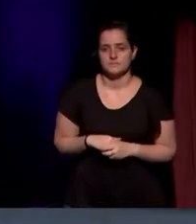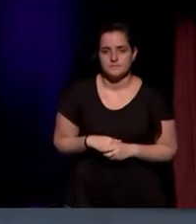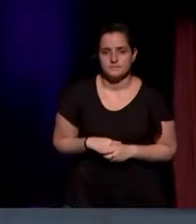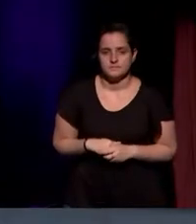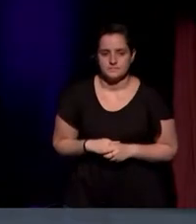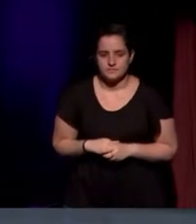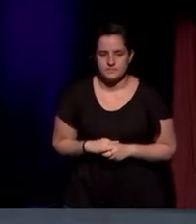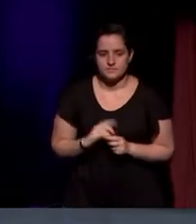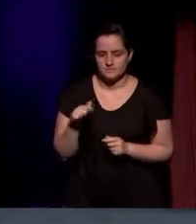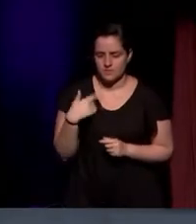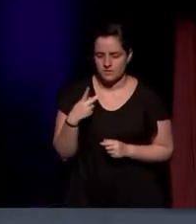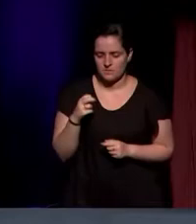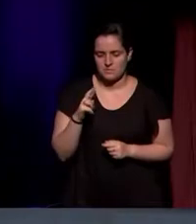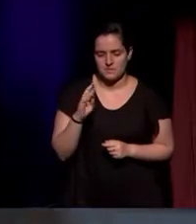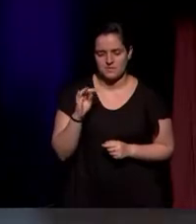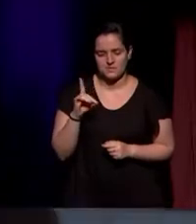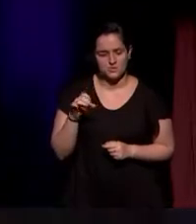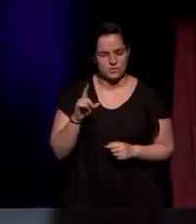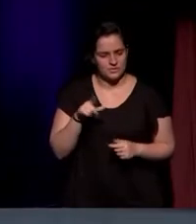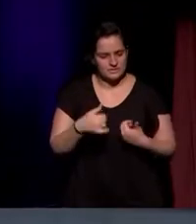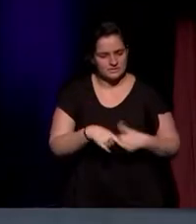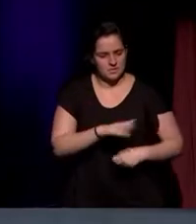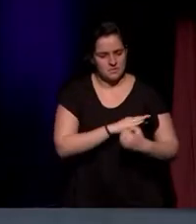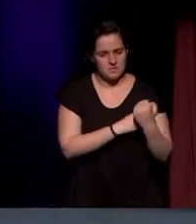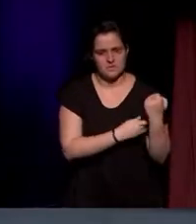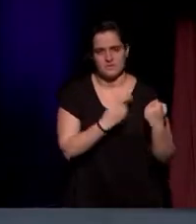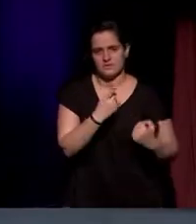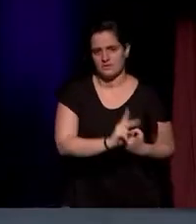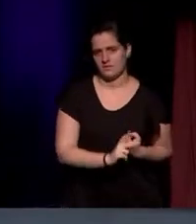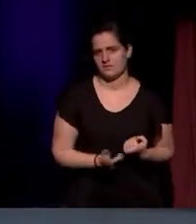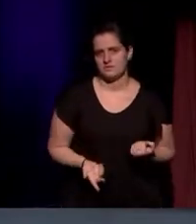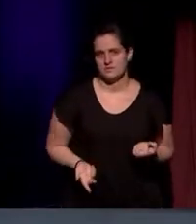of the party that is in power, because those there are Christians,